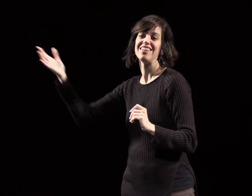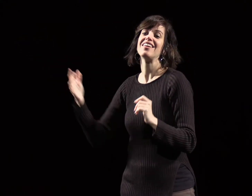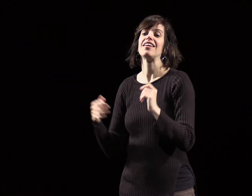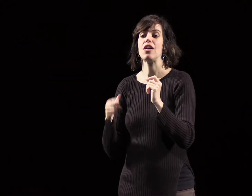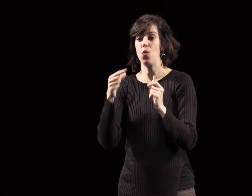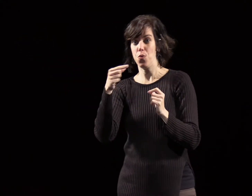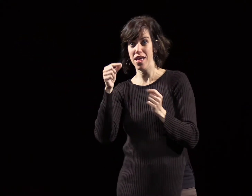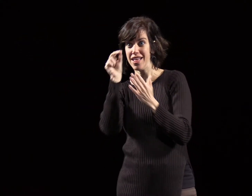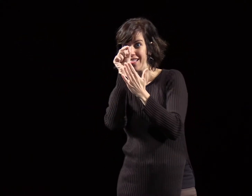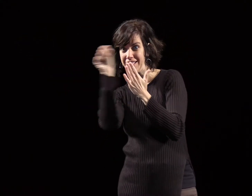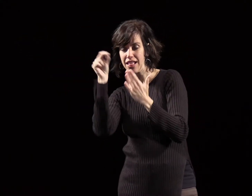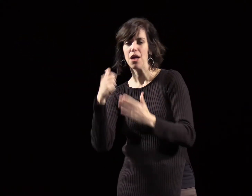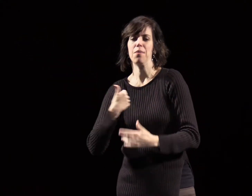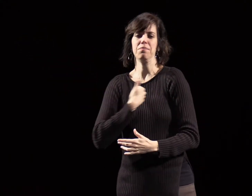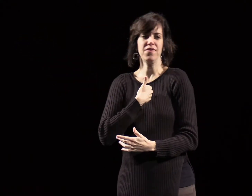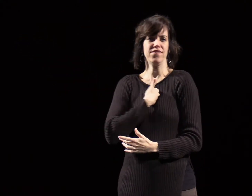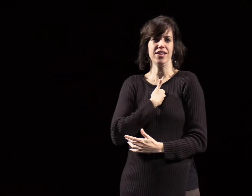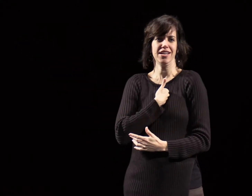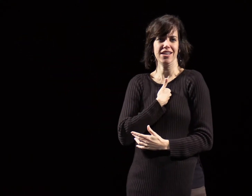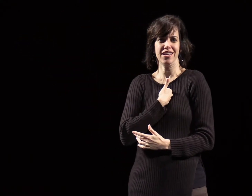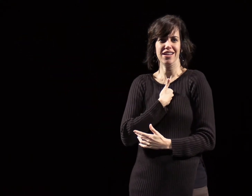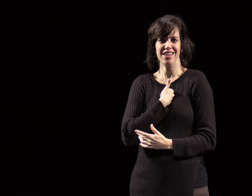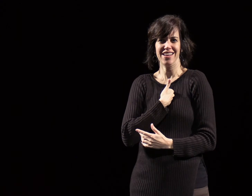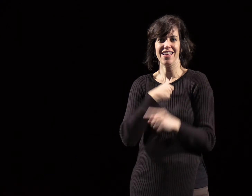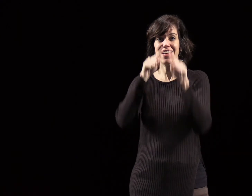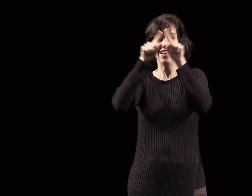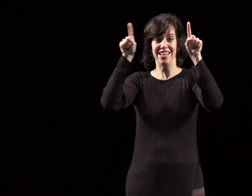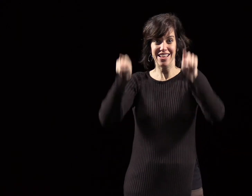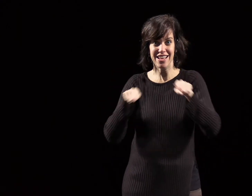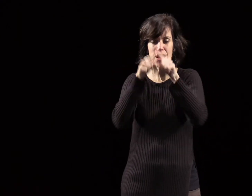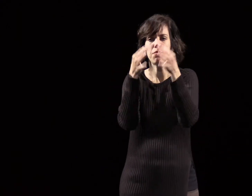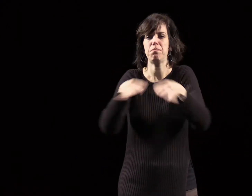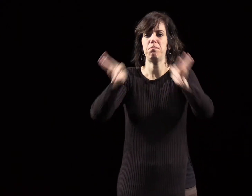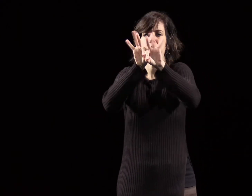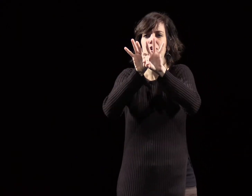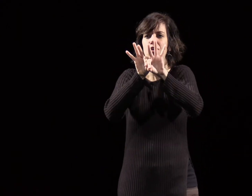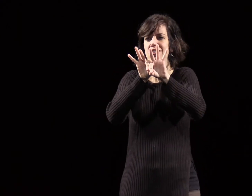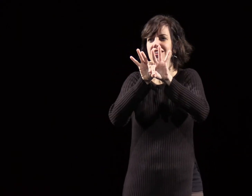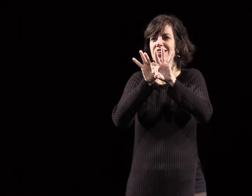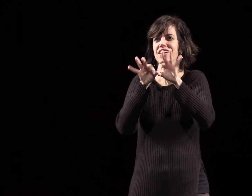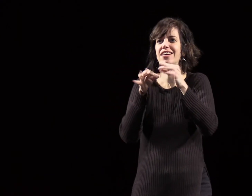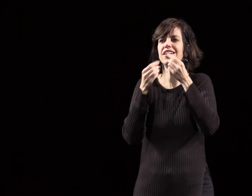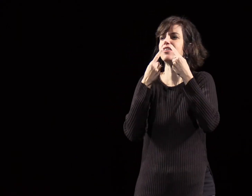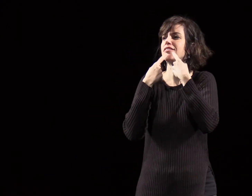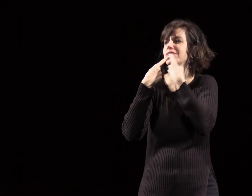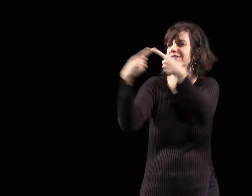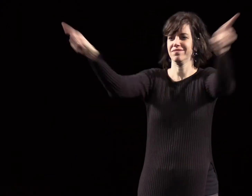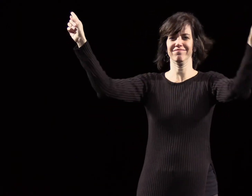So you have the green highlighting, which I typically use for myself, just things I would like to go back and reference,